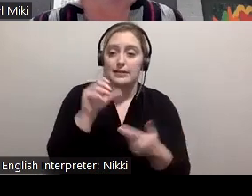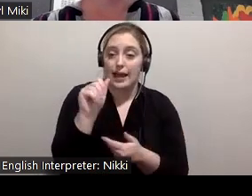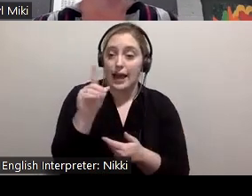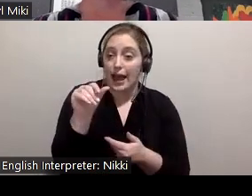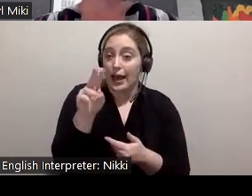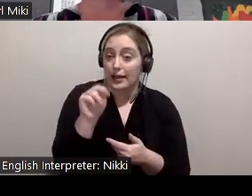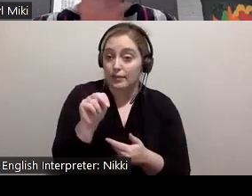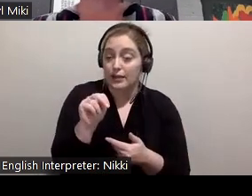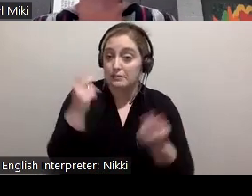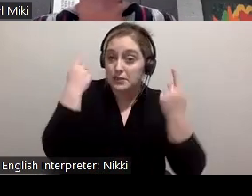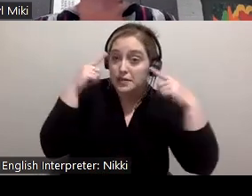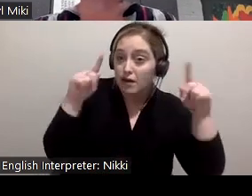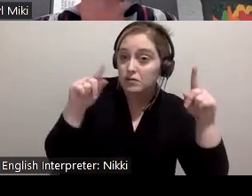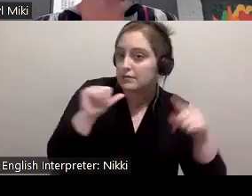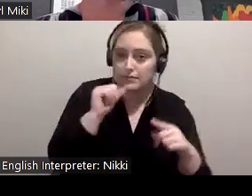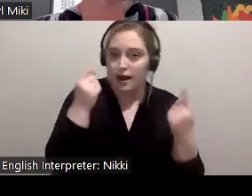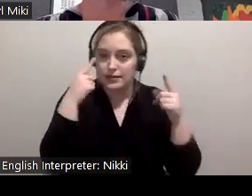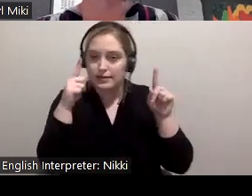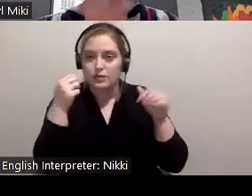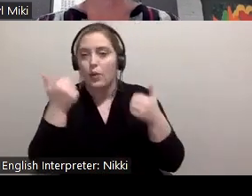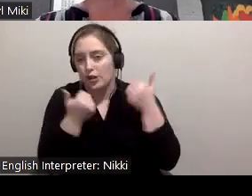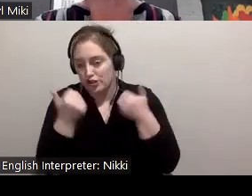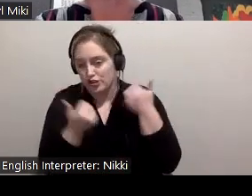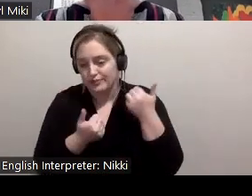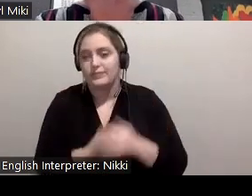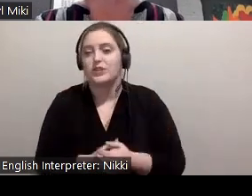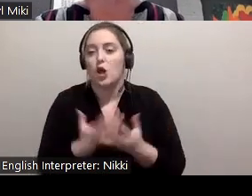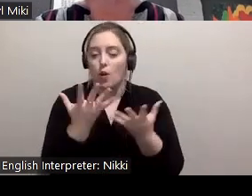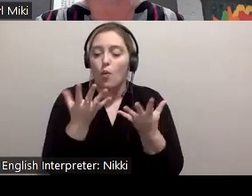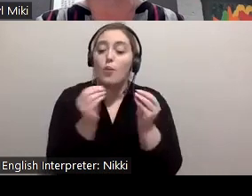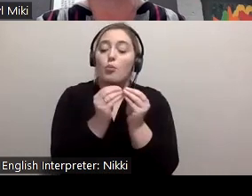And so here we'll want to see some details about your board